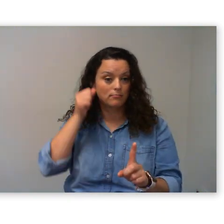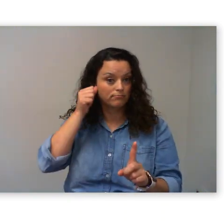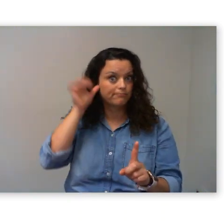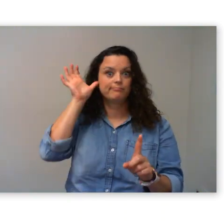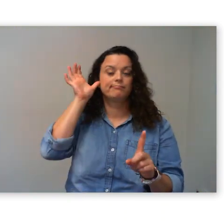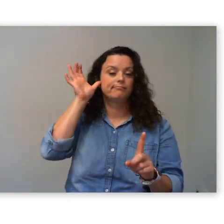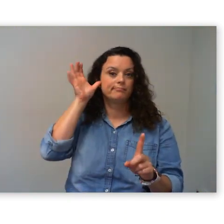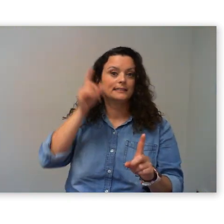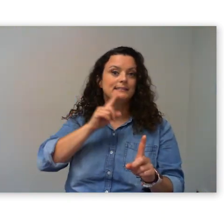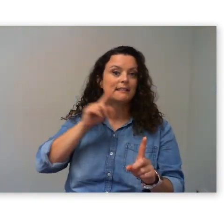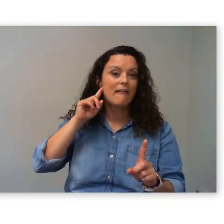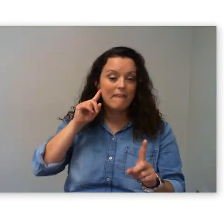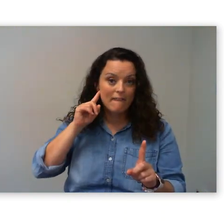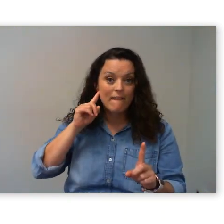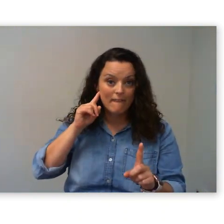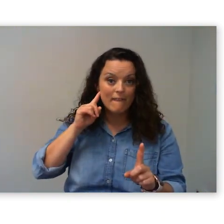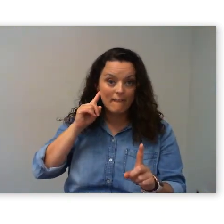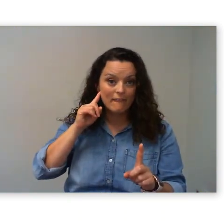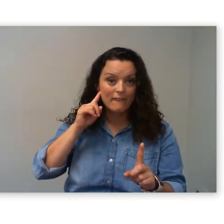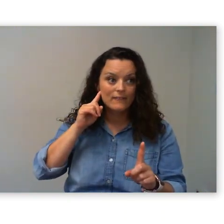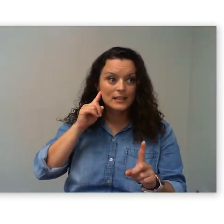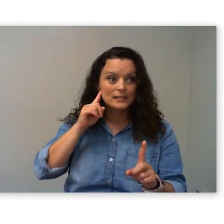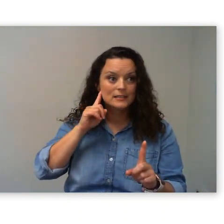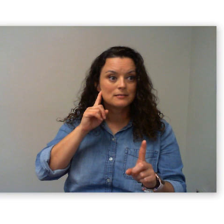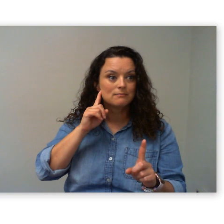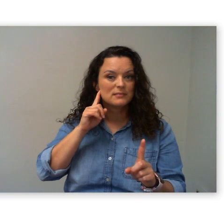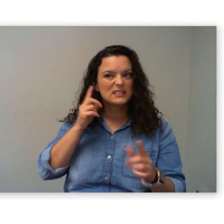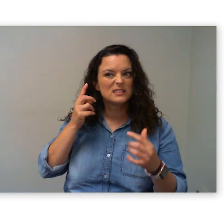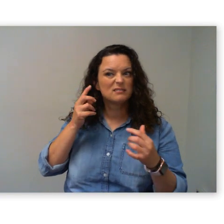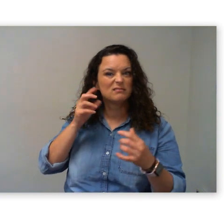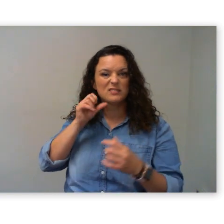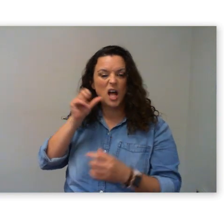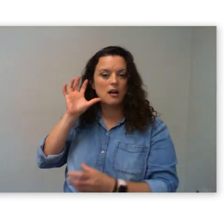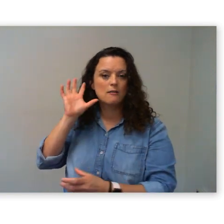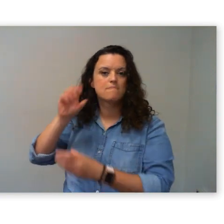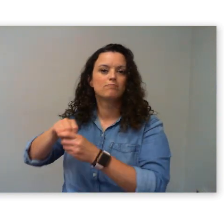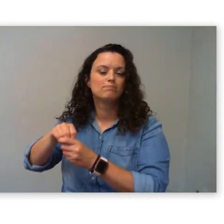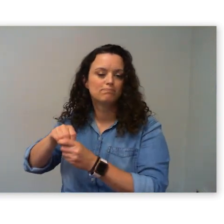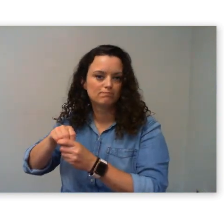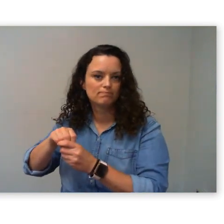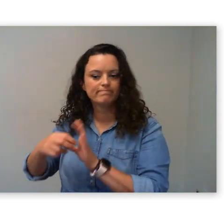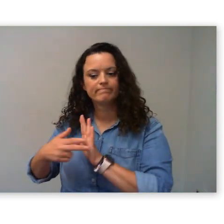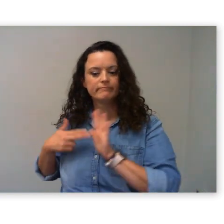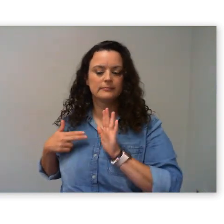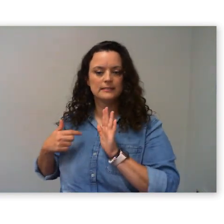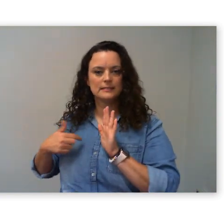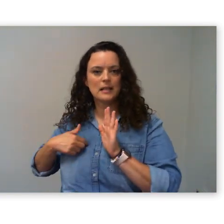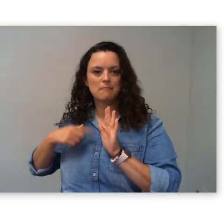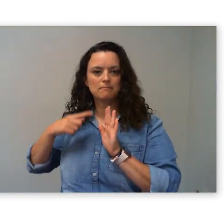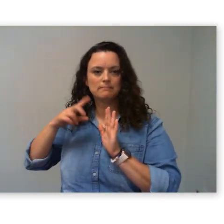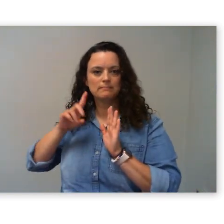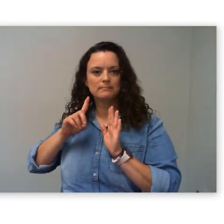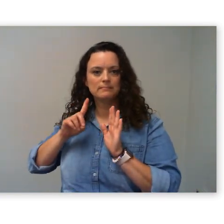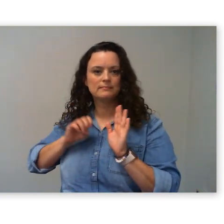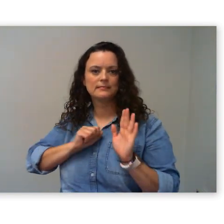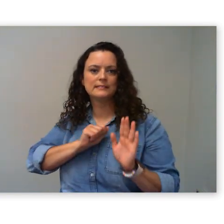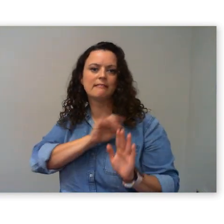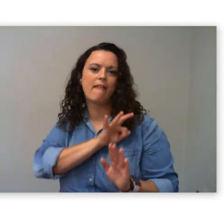and have a pretty significant hearing loss but not necessarily identify as deaf in the cultural sense